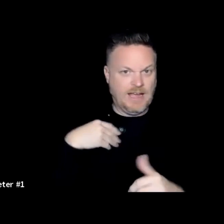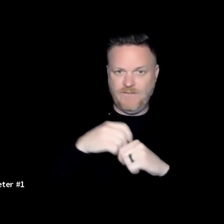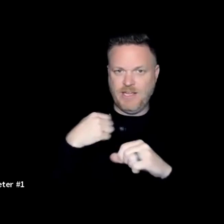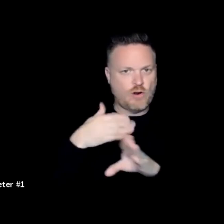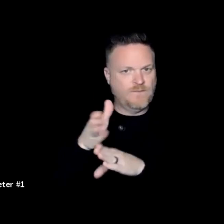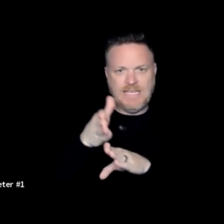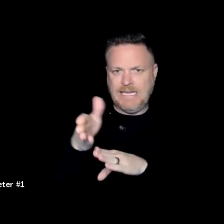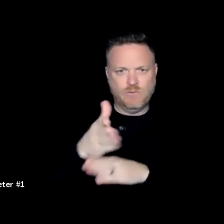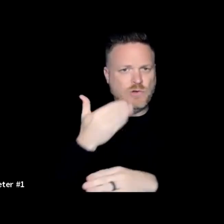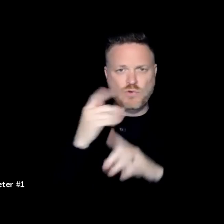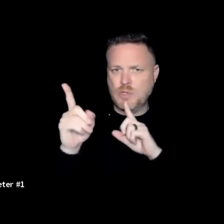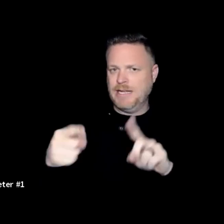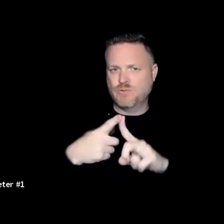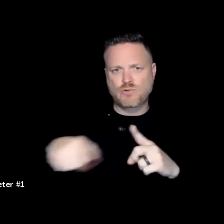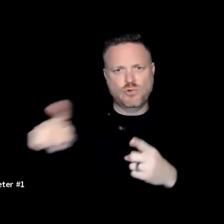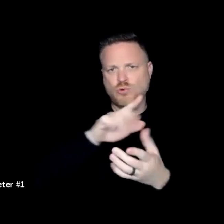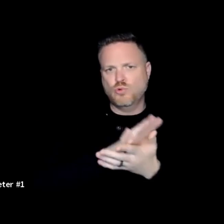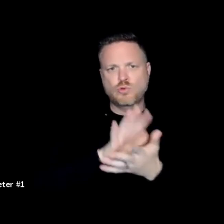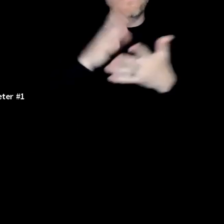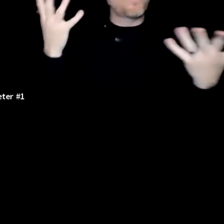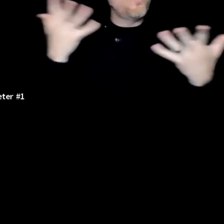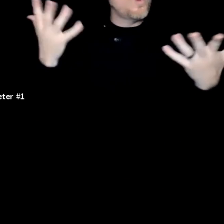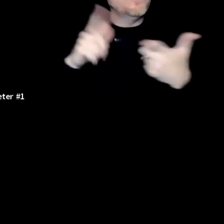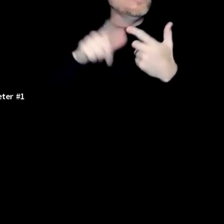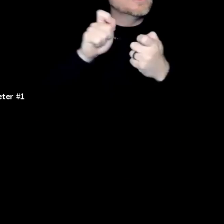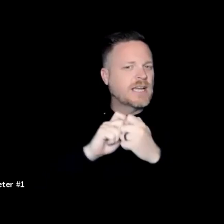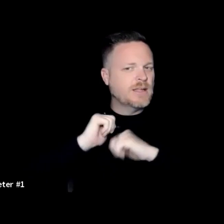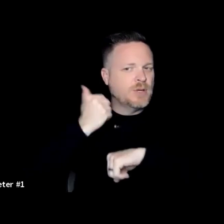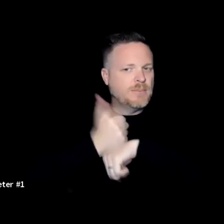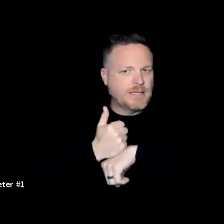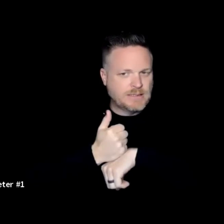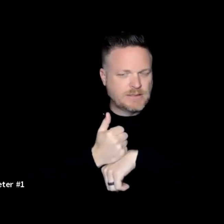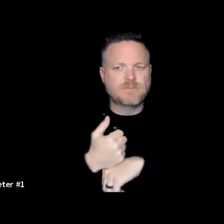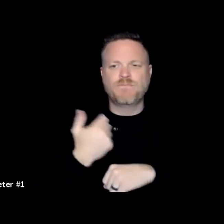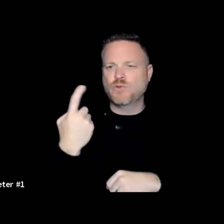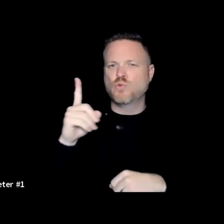those schools about what to put in place. There is a question in there about can REAP